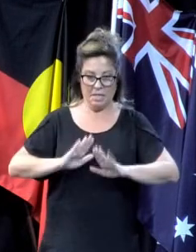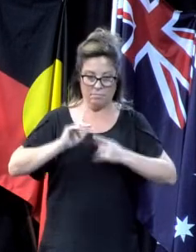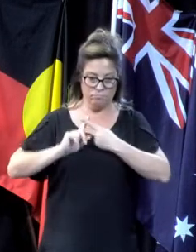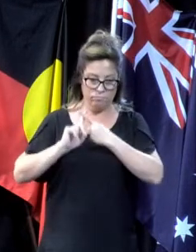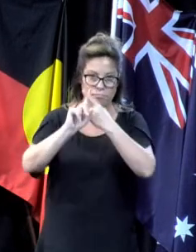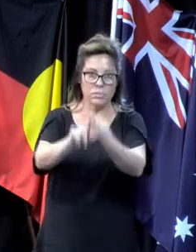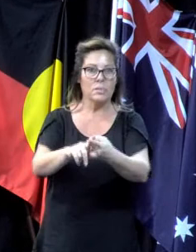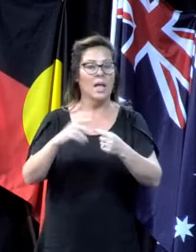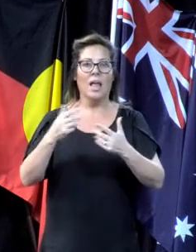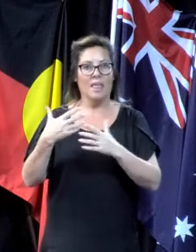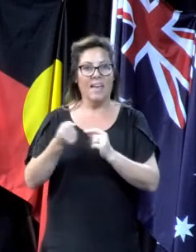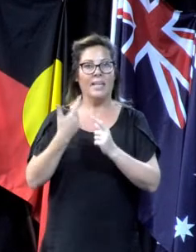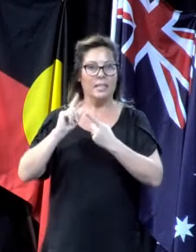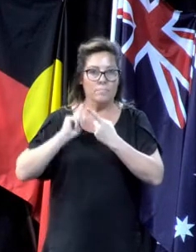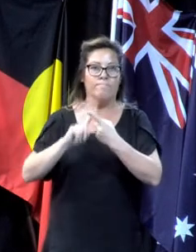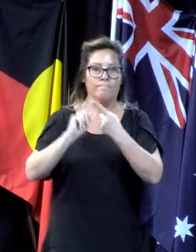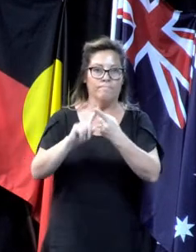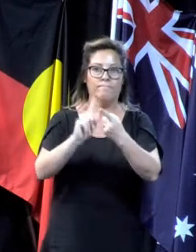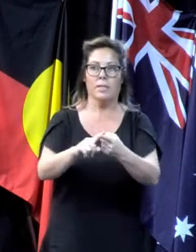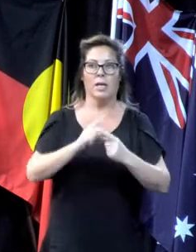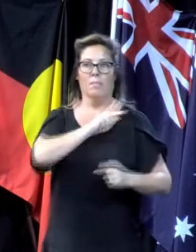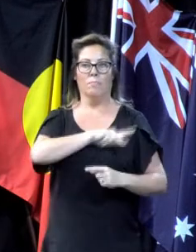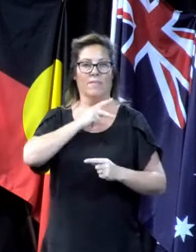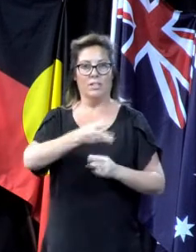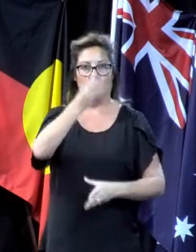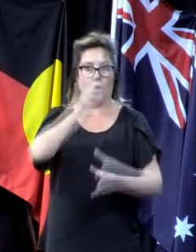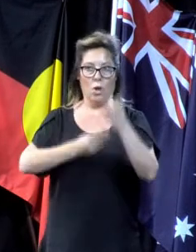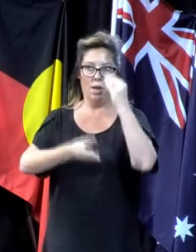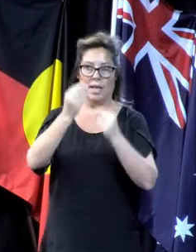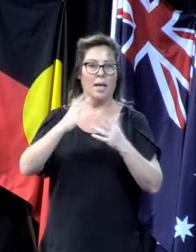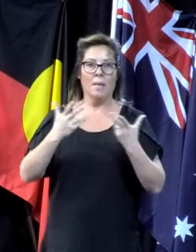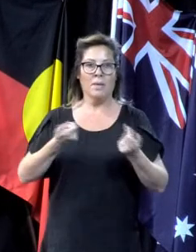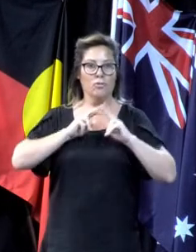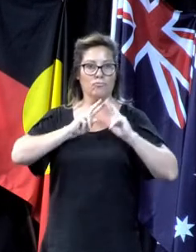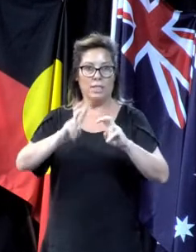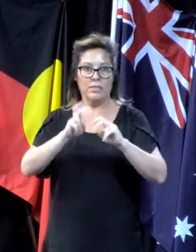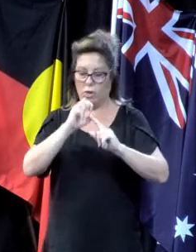research is always exploring and having new evidence-based strategies that we